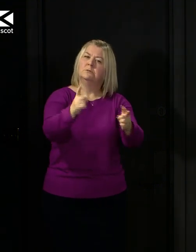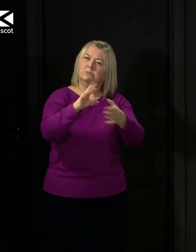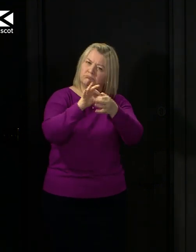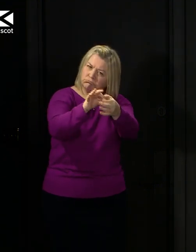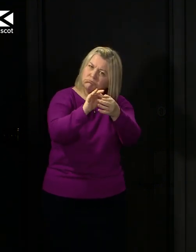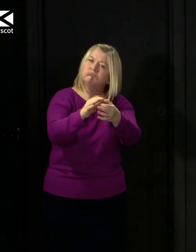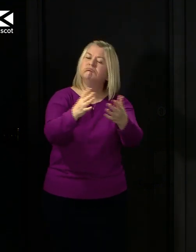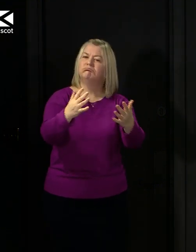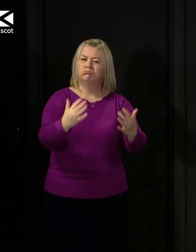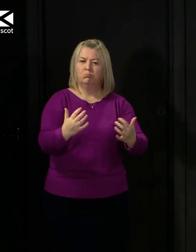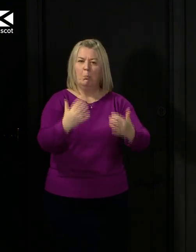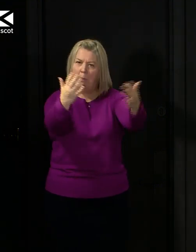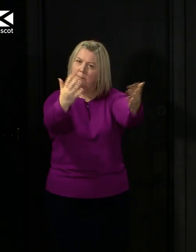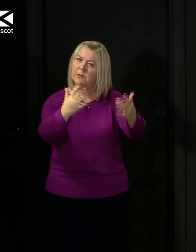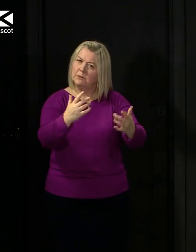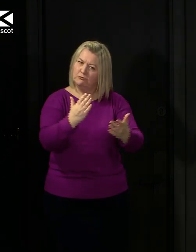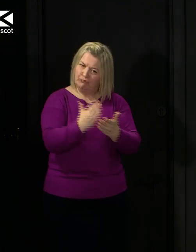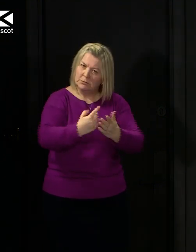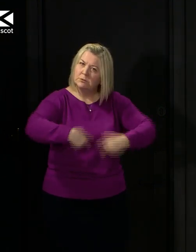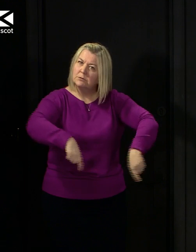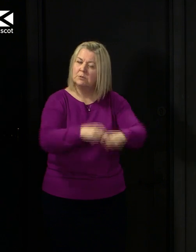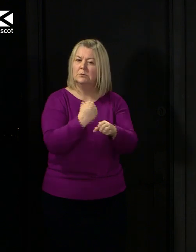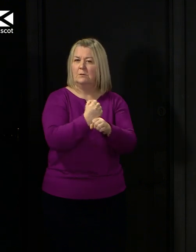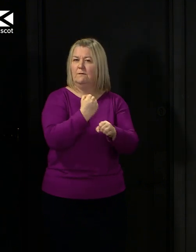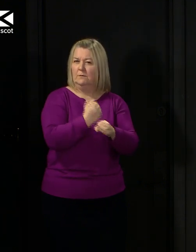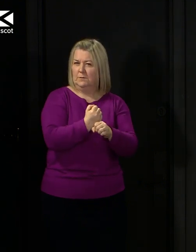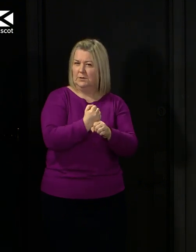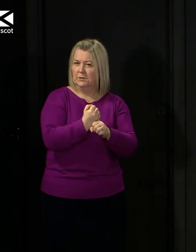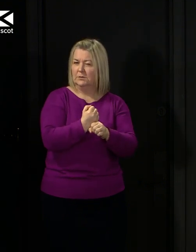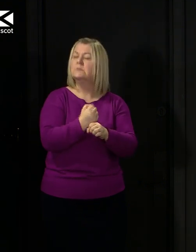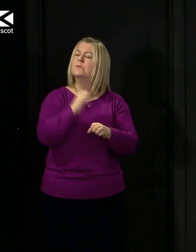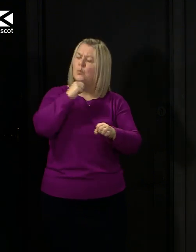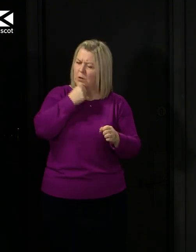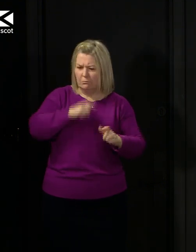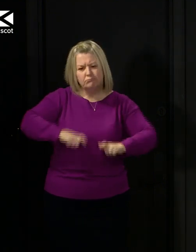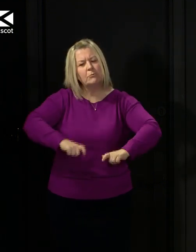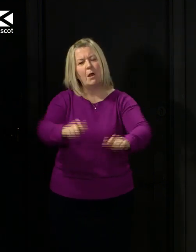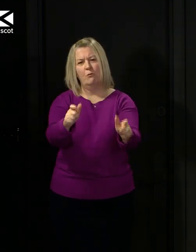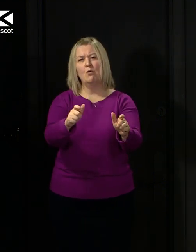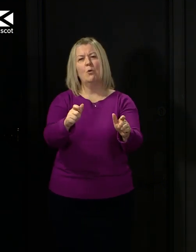I take decisions, and I'll always seek to do that with the absolute interests of giving